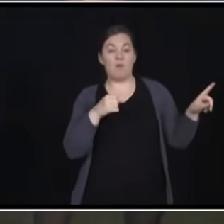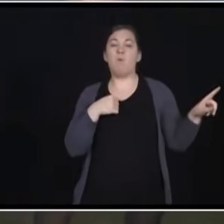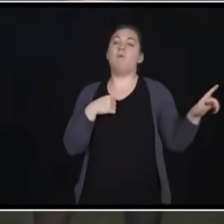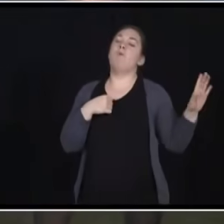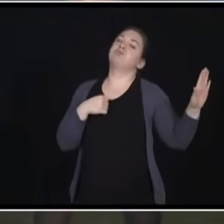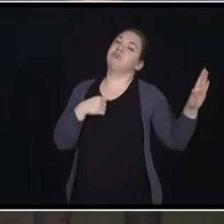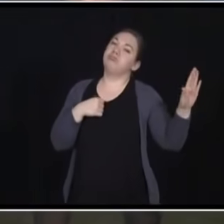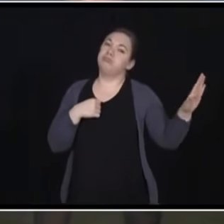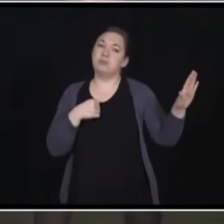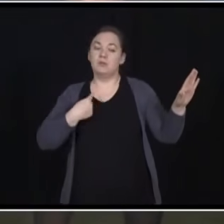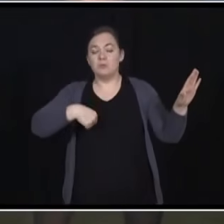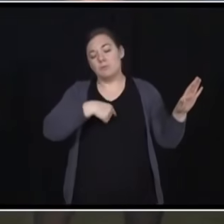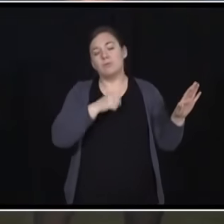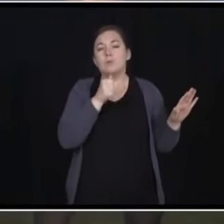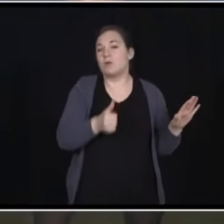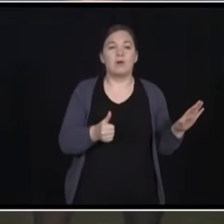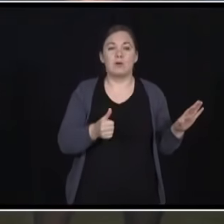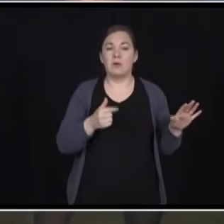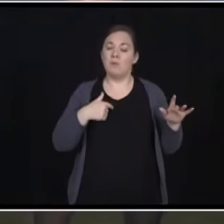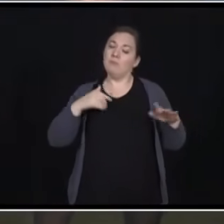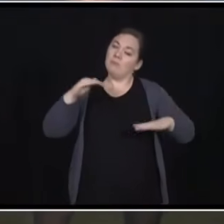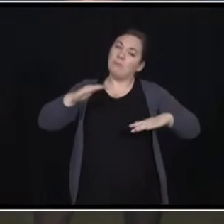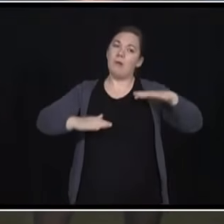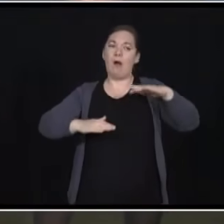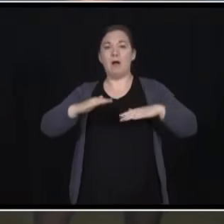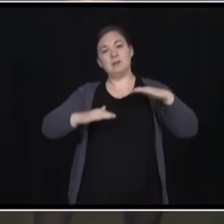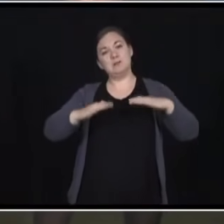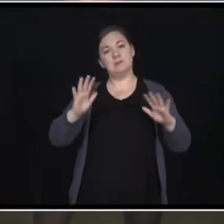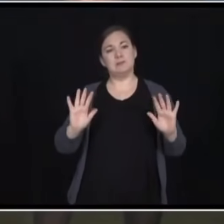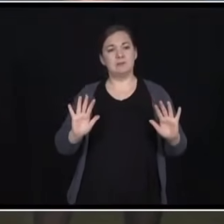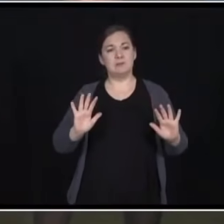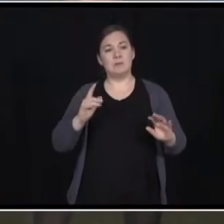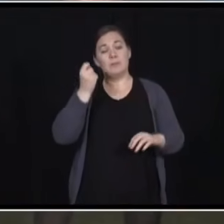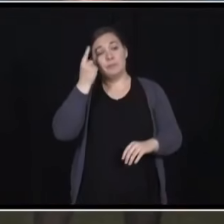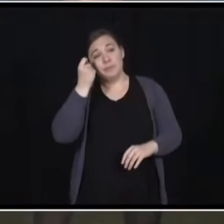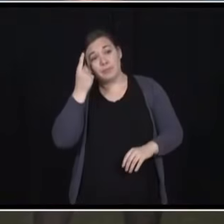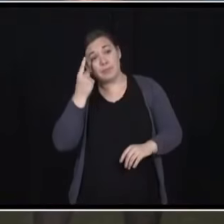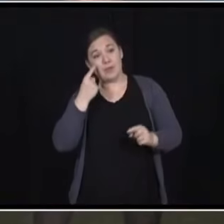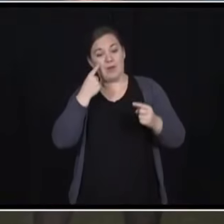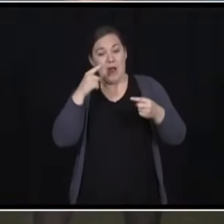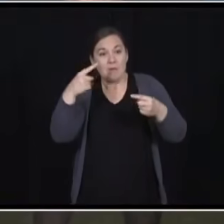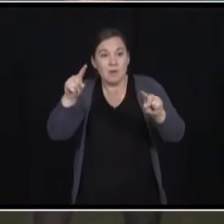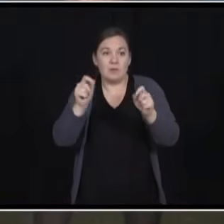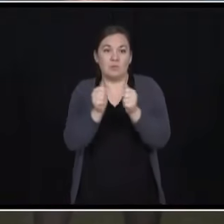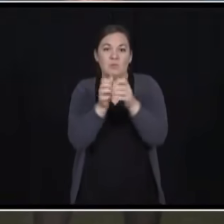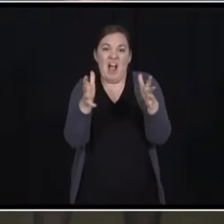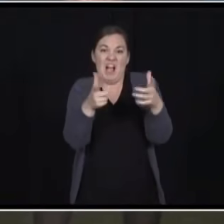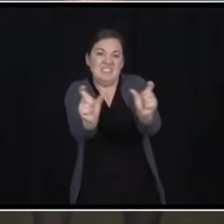borders at units, so we, are trying to take a very balanced approach that will be the most effective